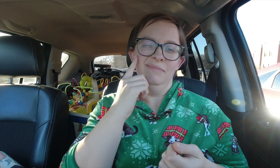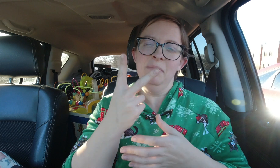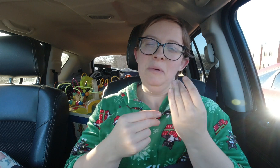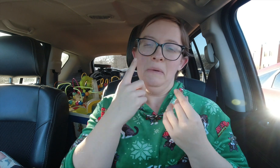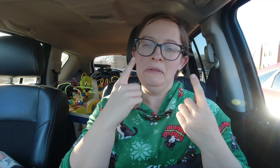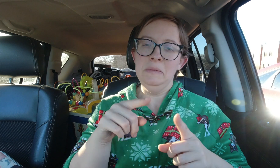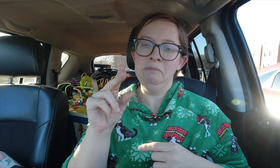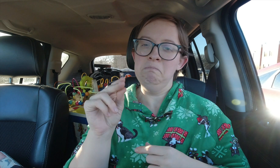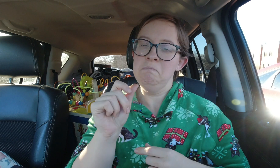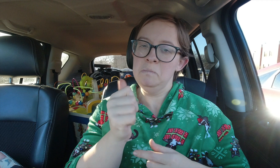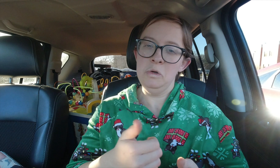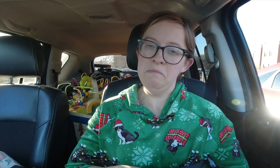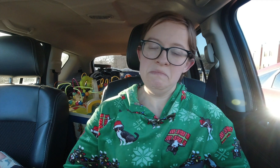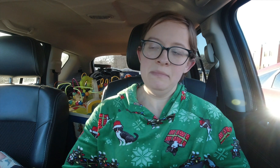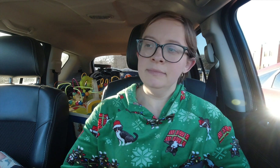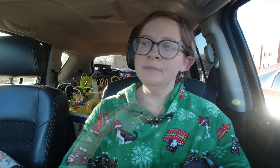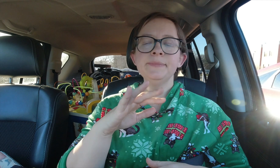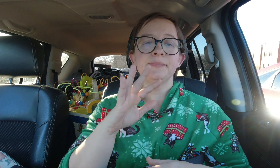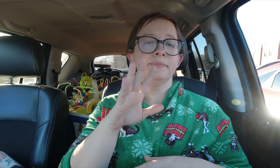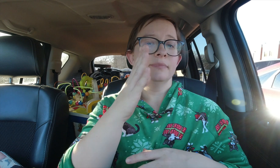but I would just say we both agree no...no spanking.